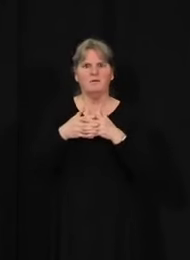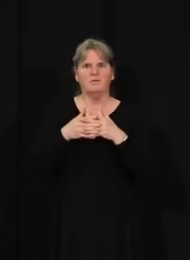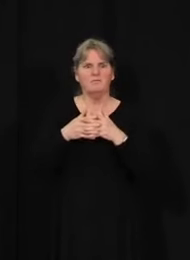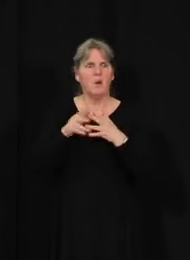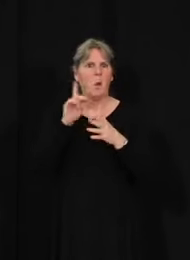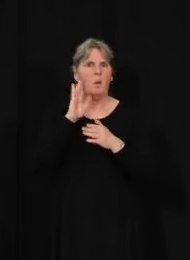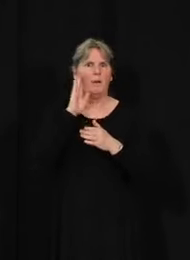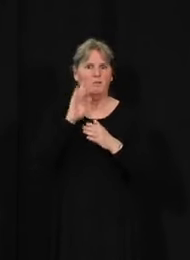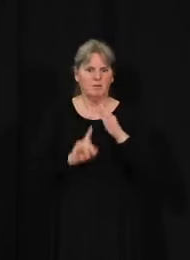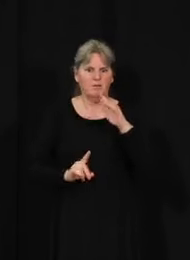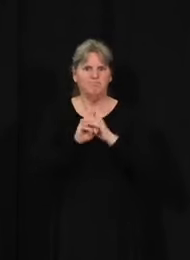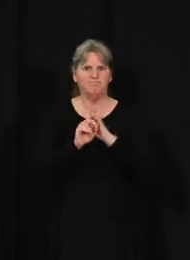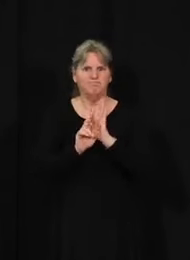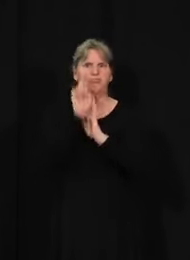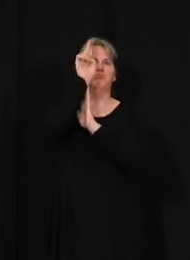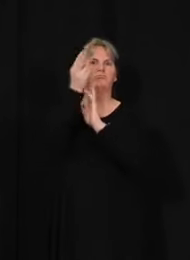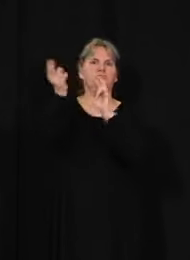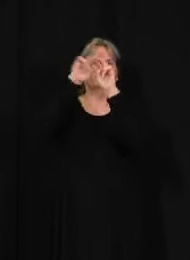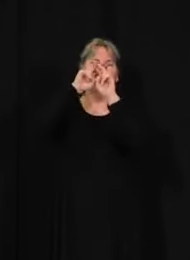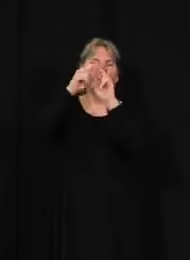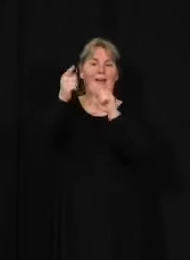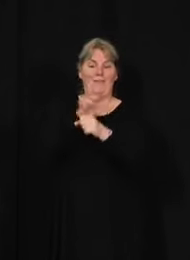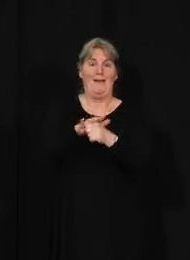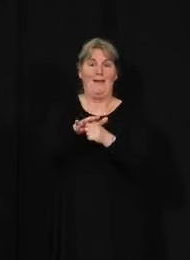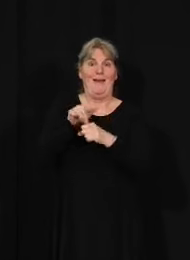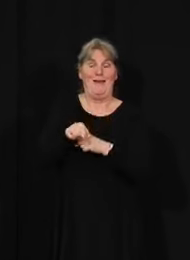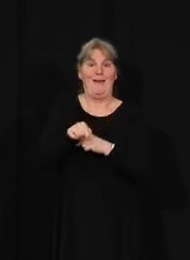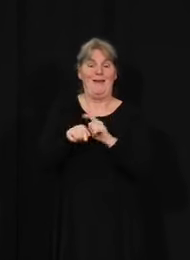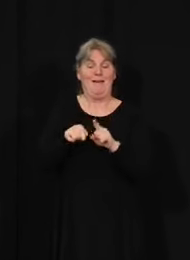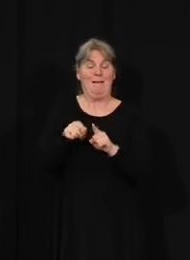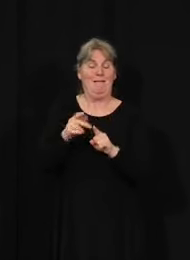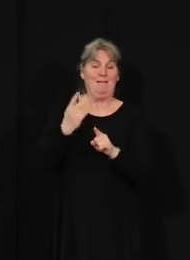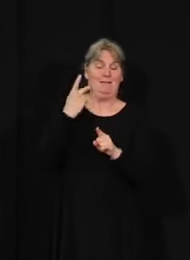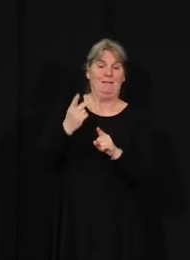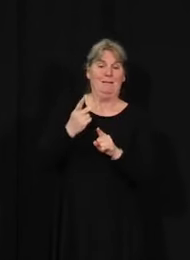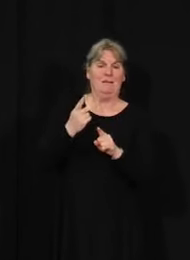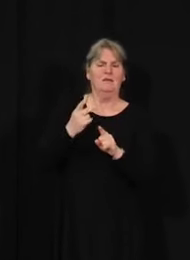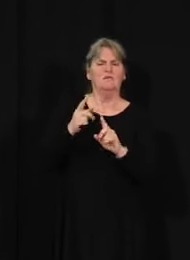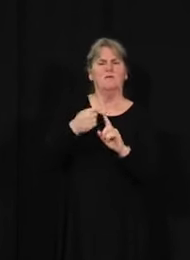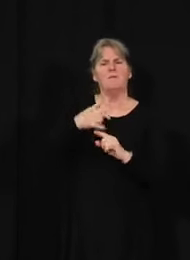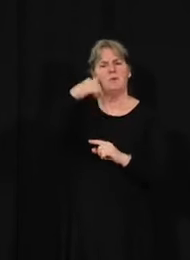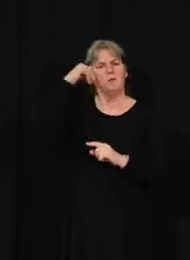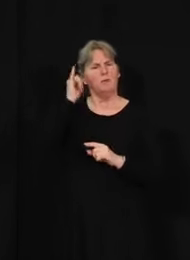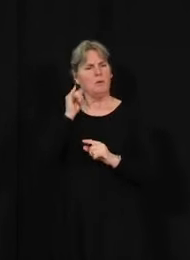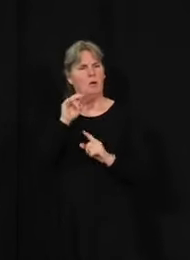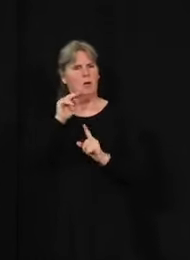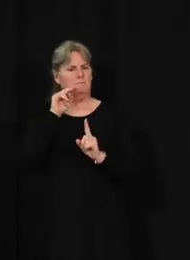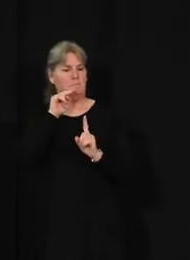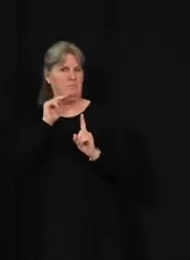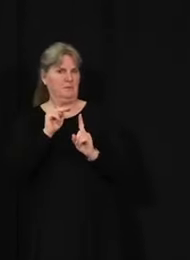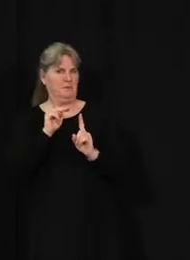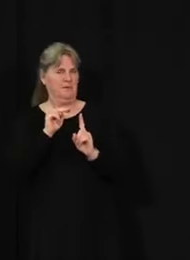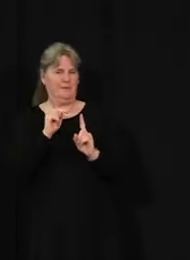waves of cases in those jurisdictions. So from the Yukon's perspective, when it comes to root --